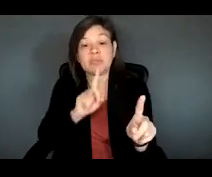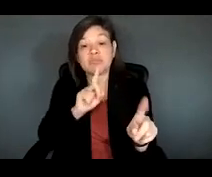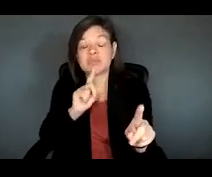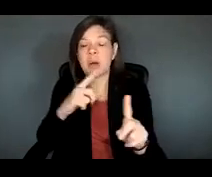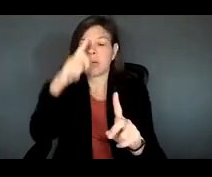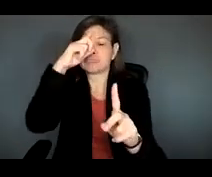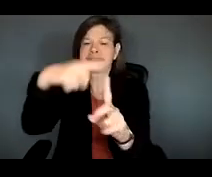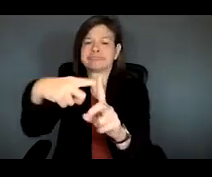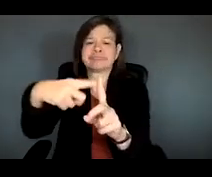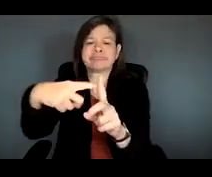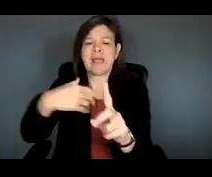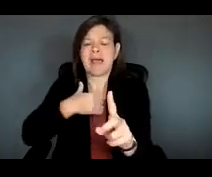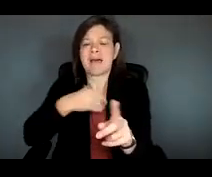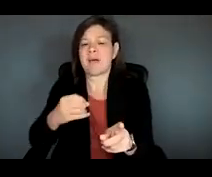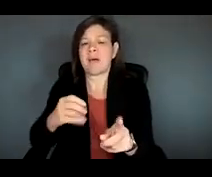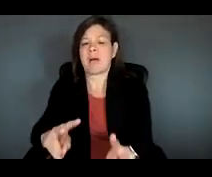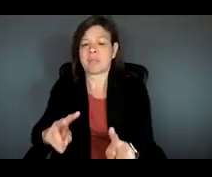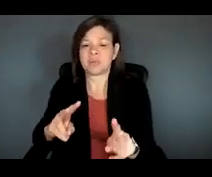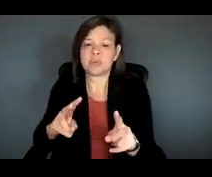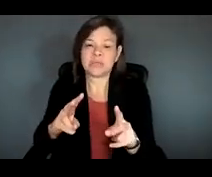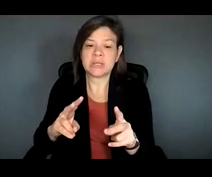to having that opportunity to get in and do something